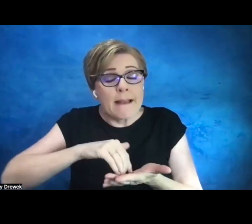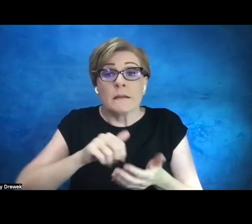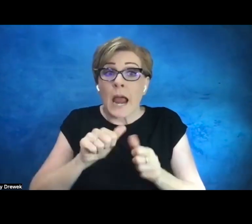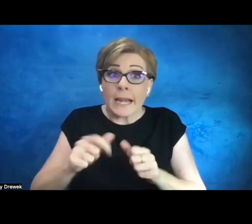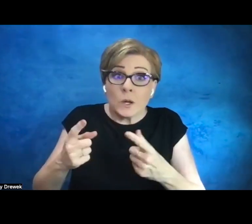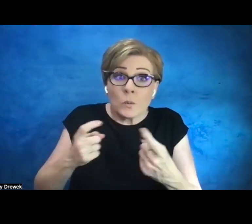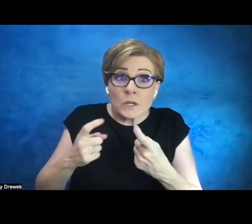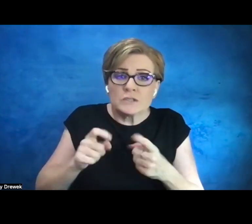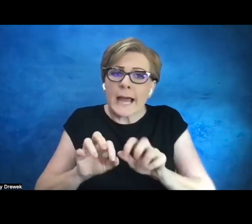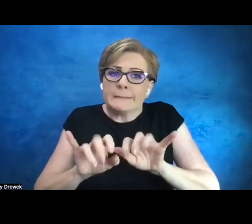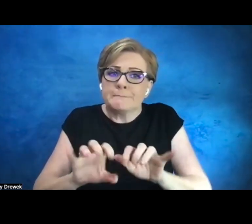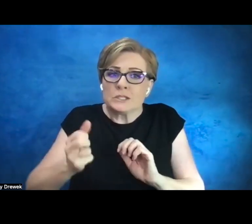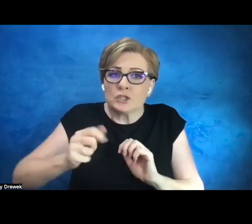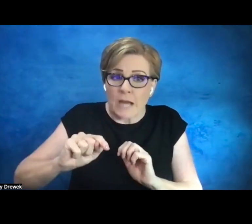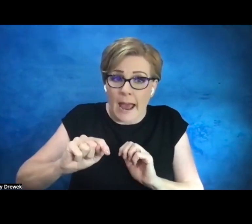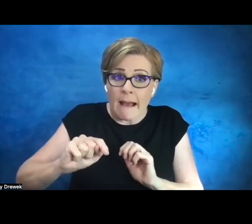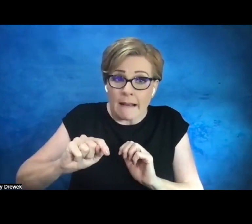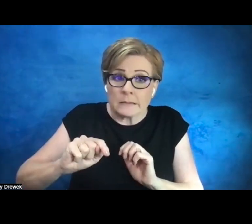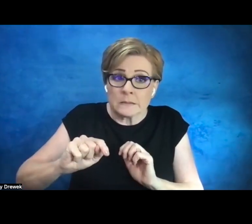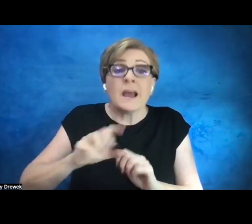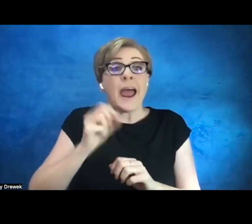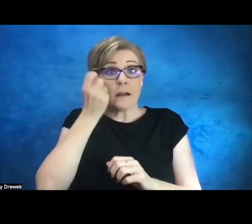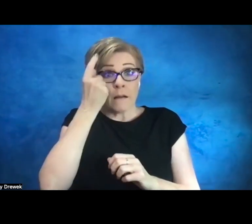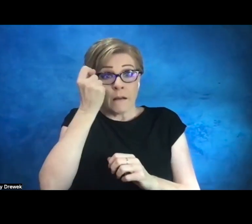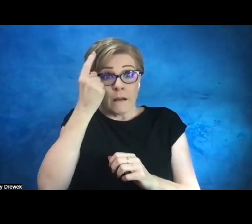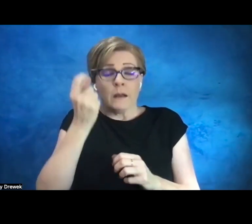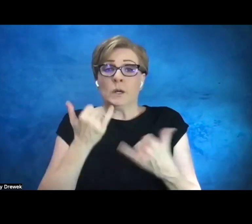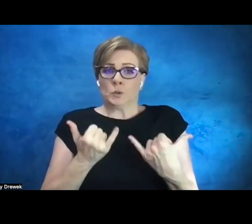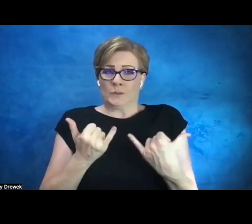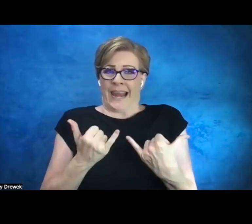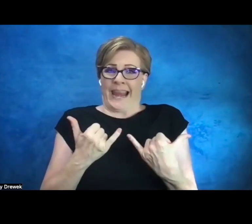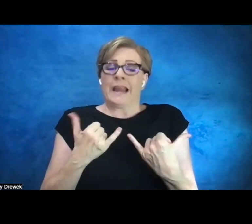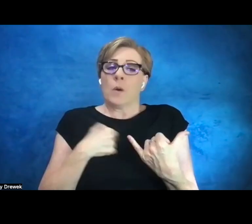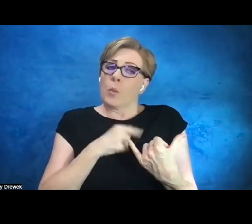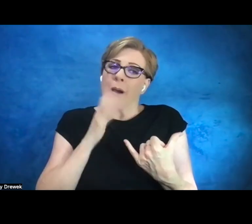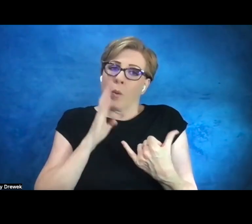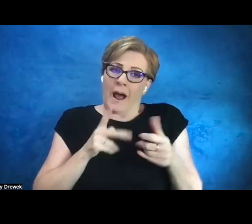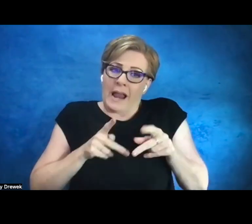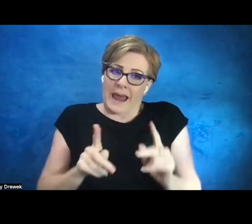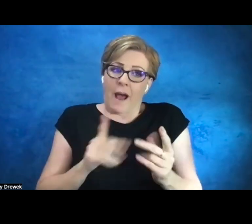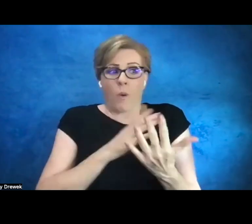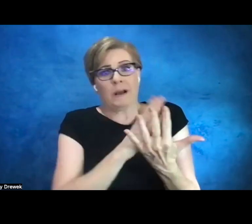We will have time for you to ask questions about DMD -- Disability Mentoring Day -- as